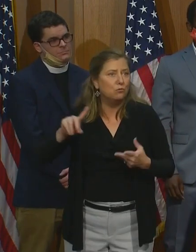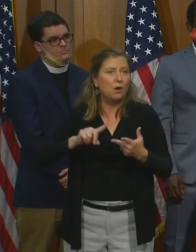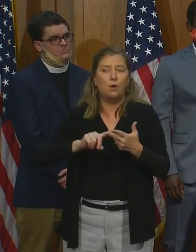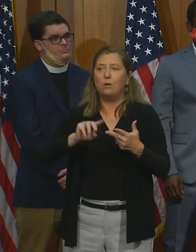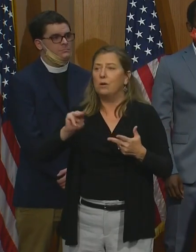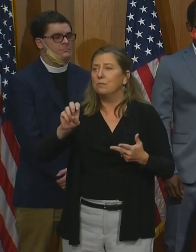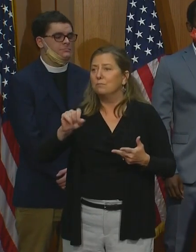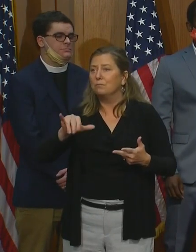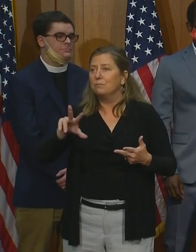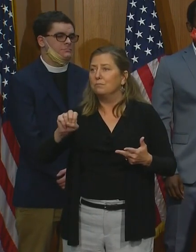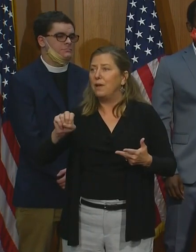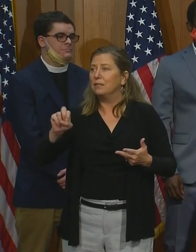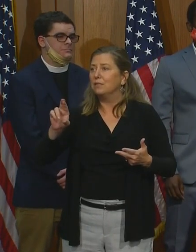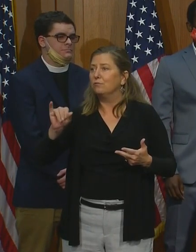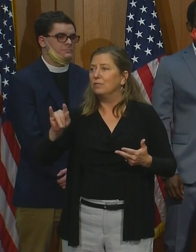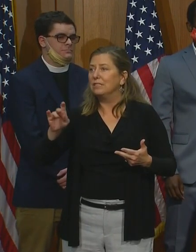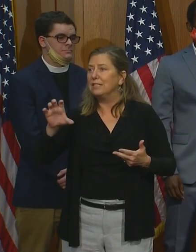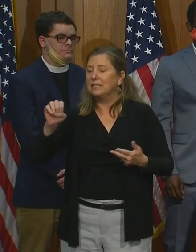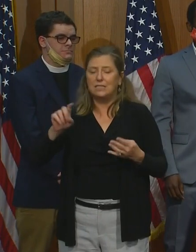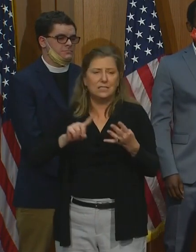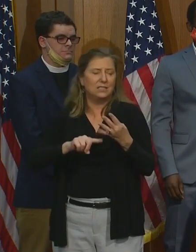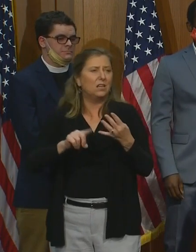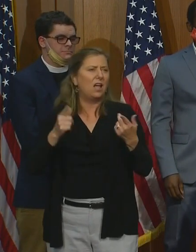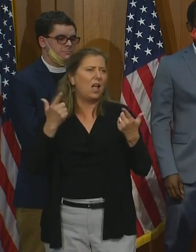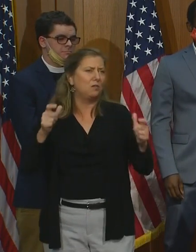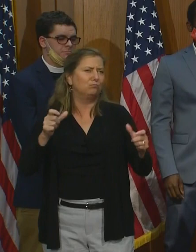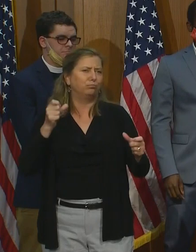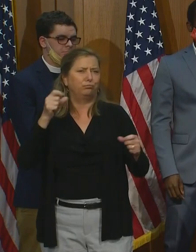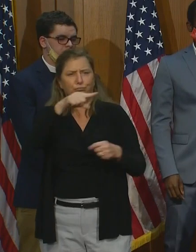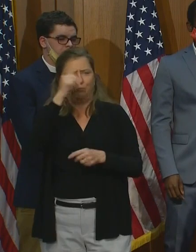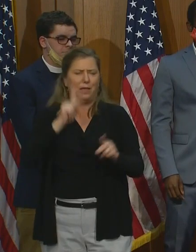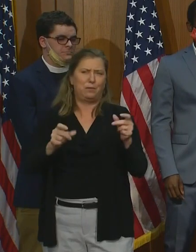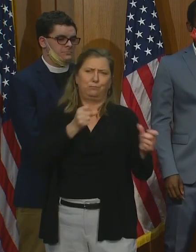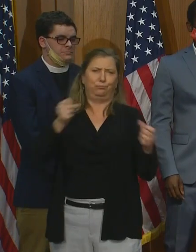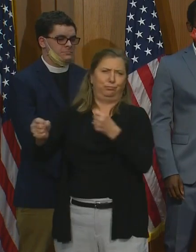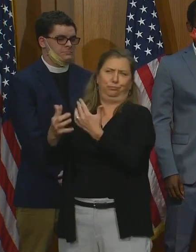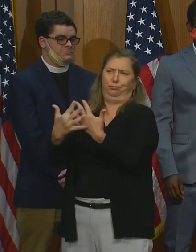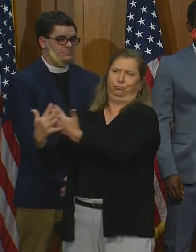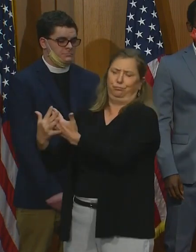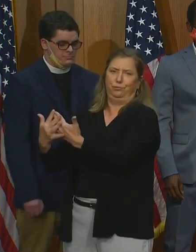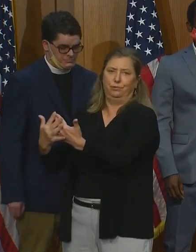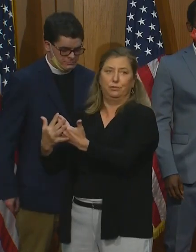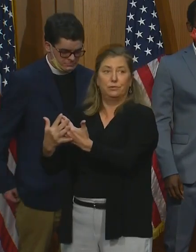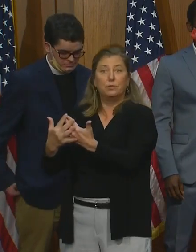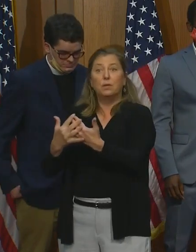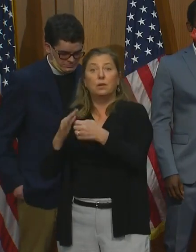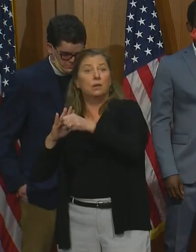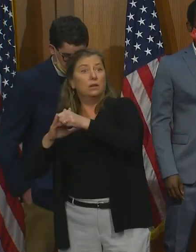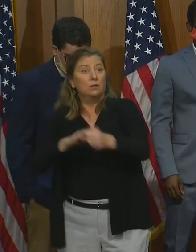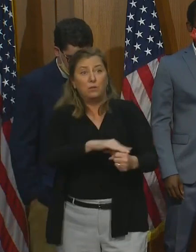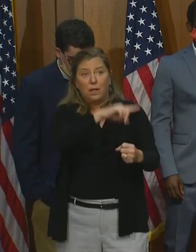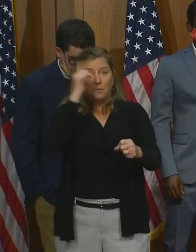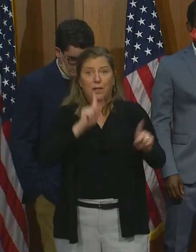AND MASSIVE RESISTANCE AND MASS